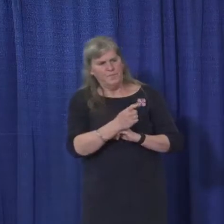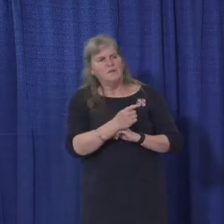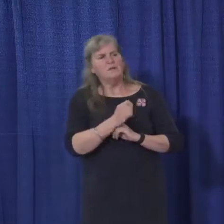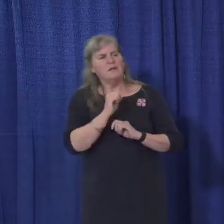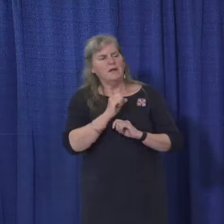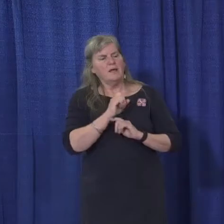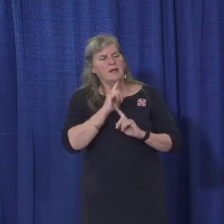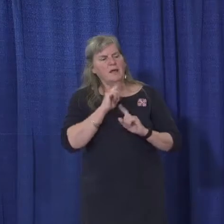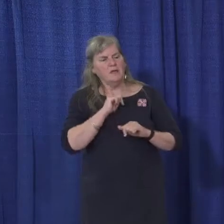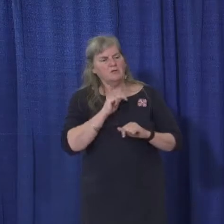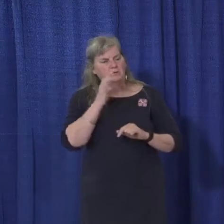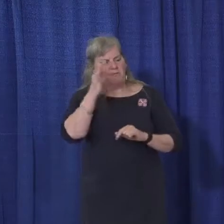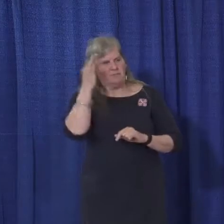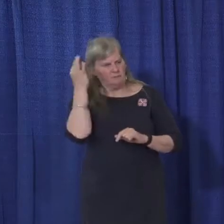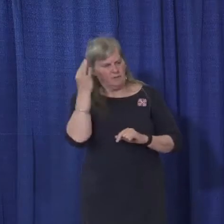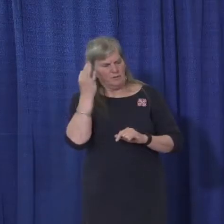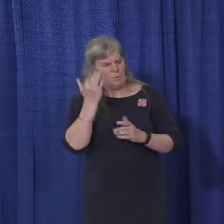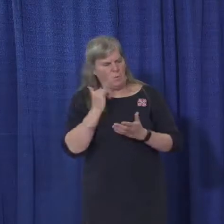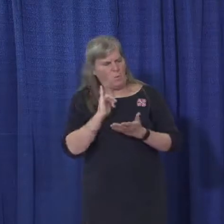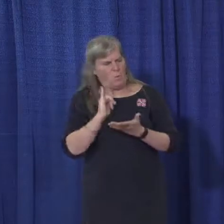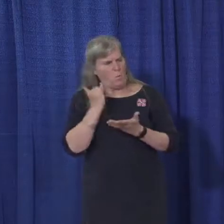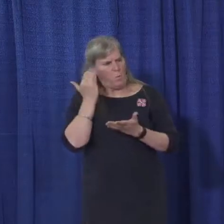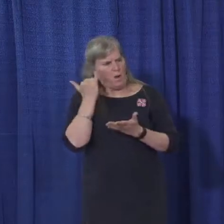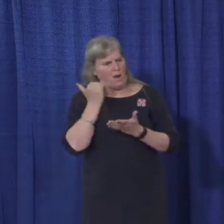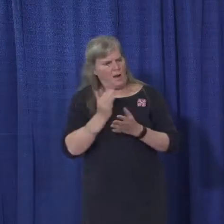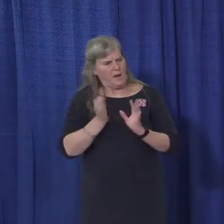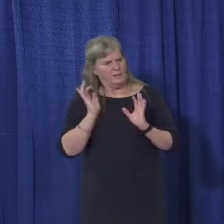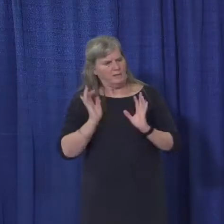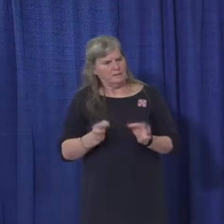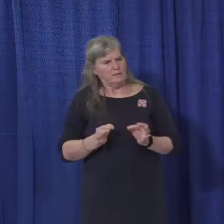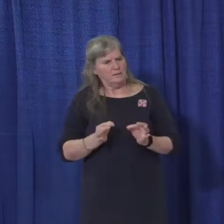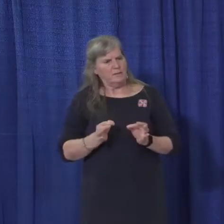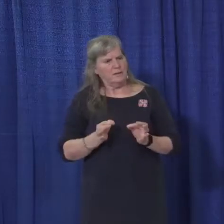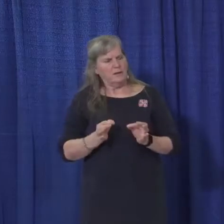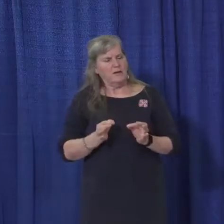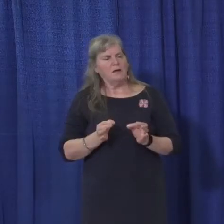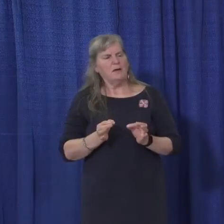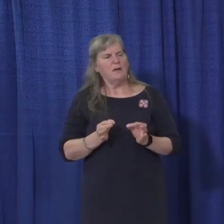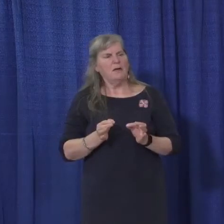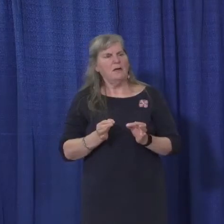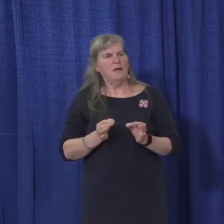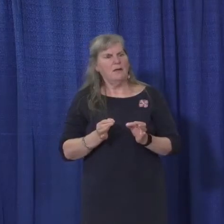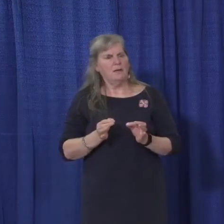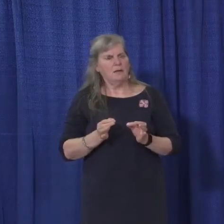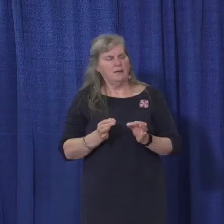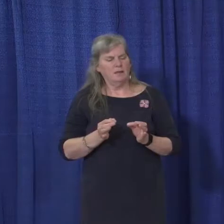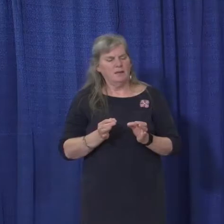Andre: Can you repeat in French why you have decided to go with targeted measures to